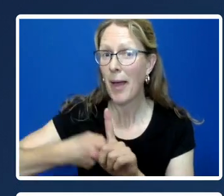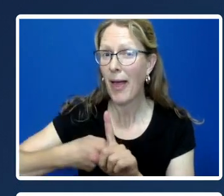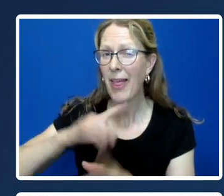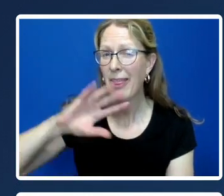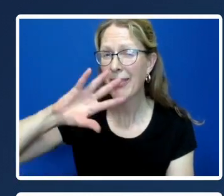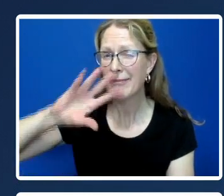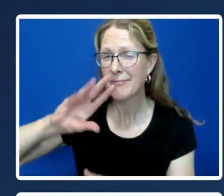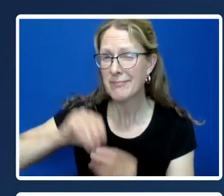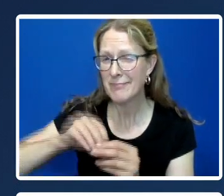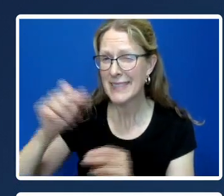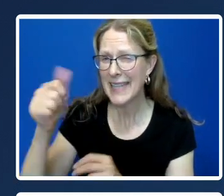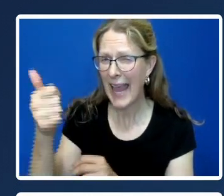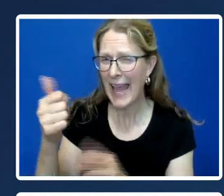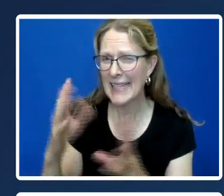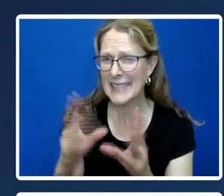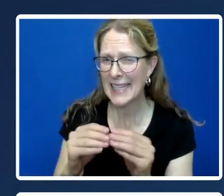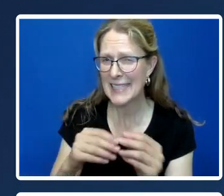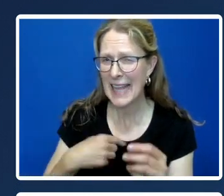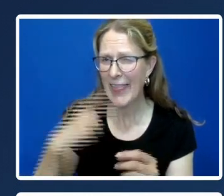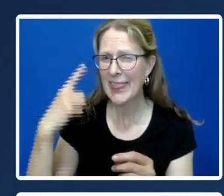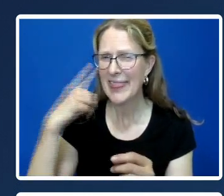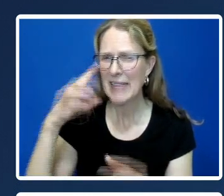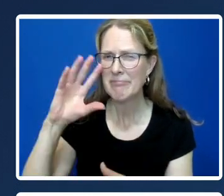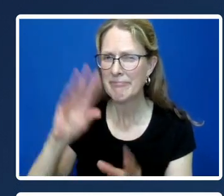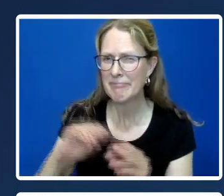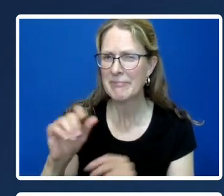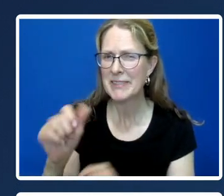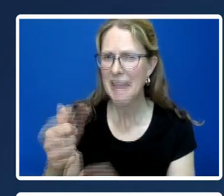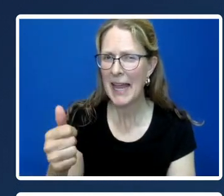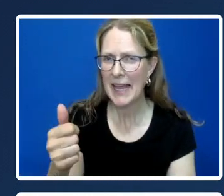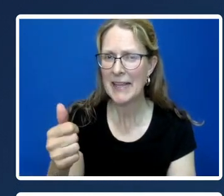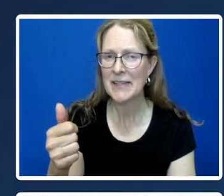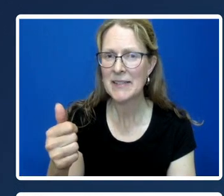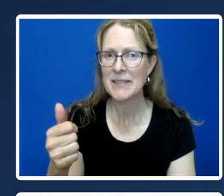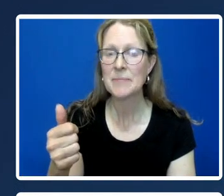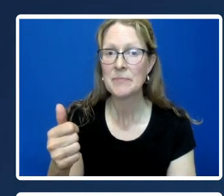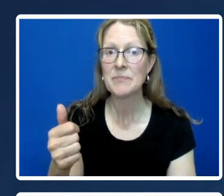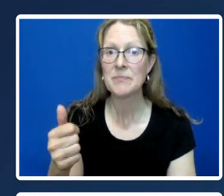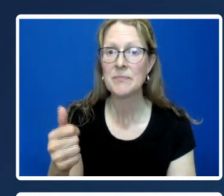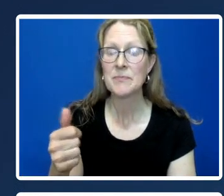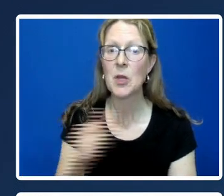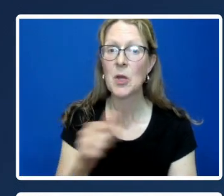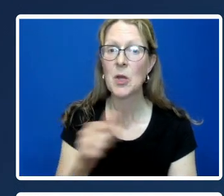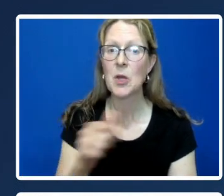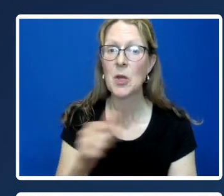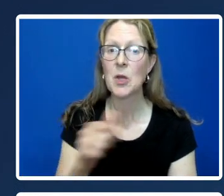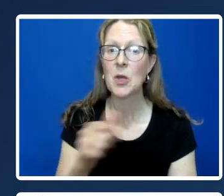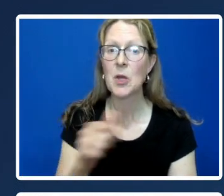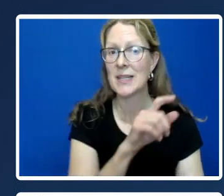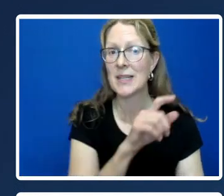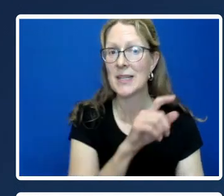right? September 10th to December 10th, and we met for 10 sessions . So, of course,